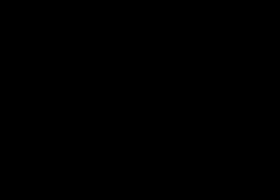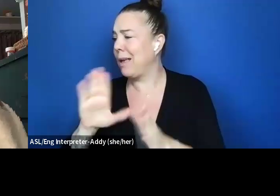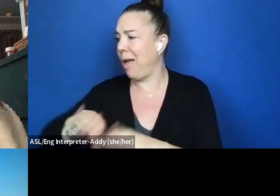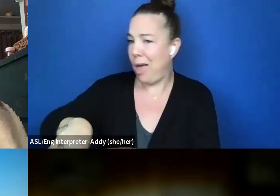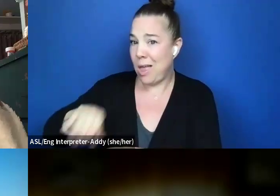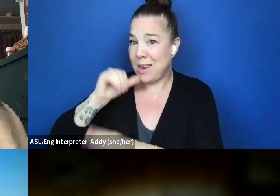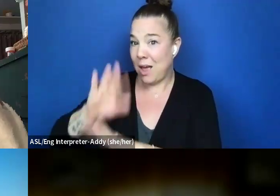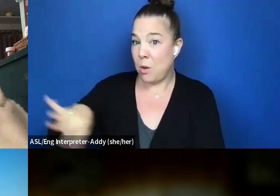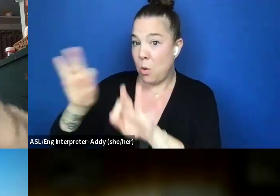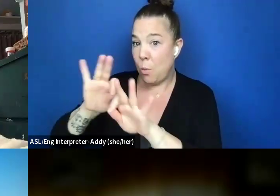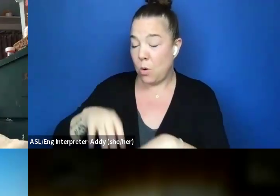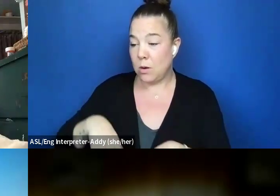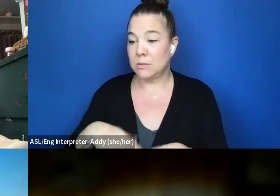Don Posh: That you go to a